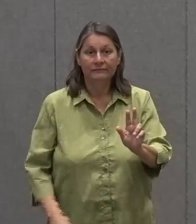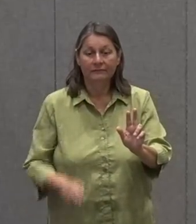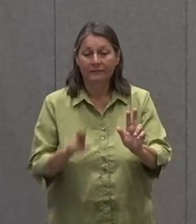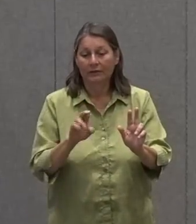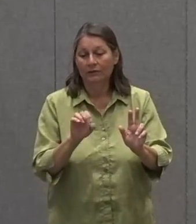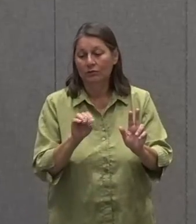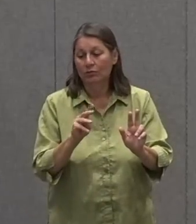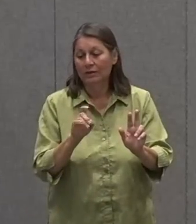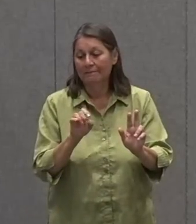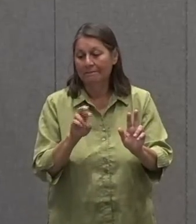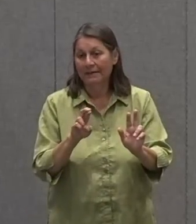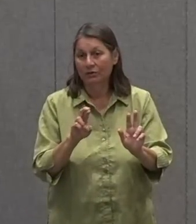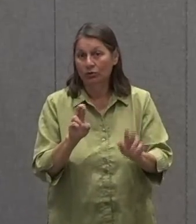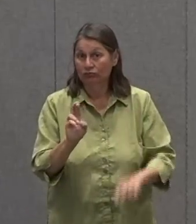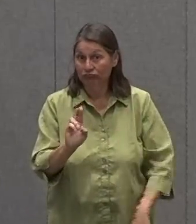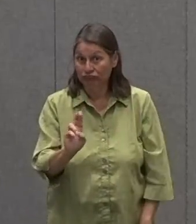the remainder is zero.